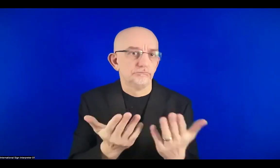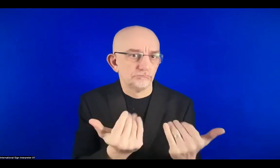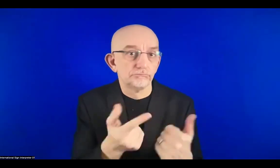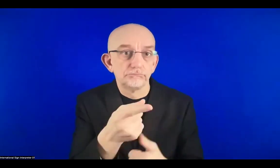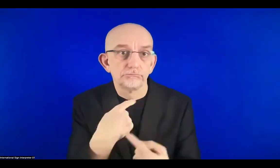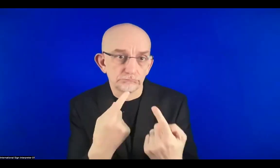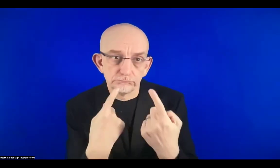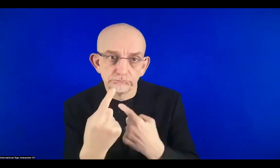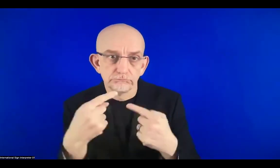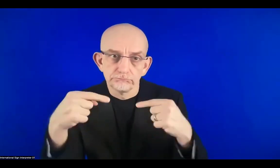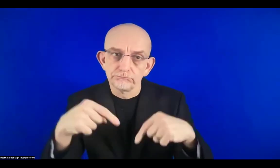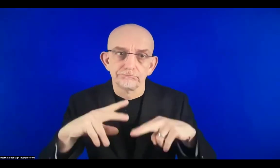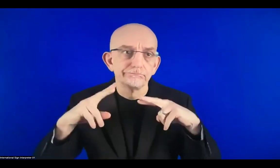faction of how disability rights standards can be effective, can be implemented. So